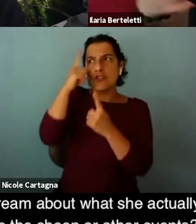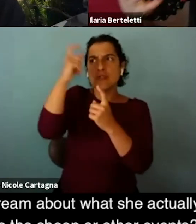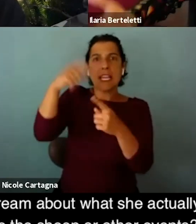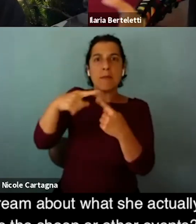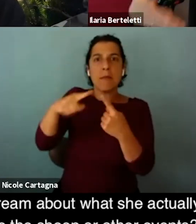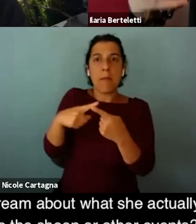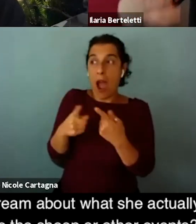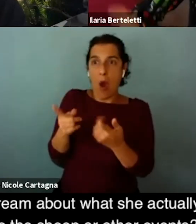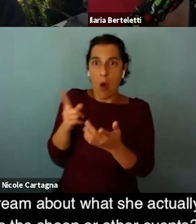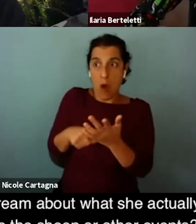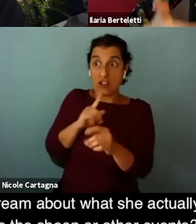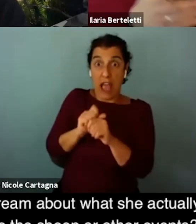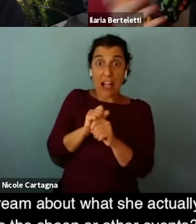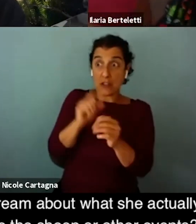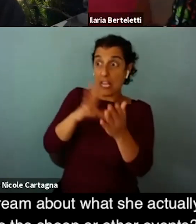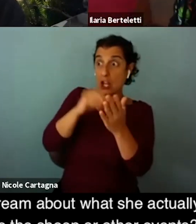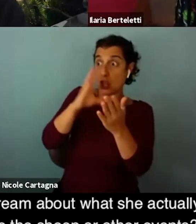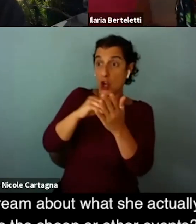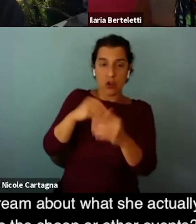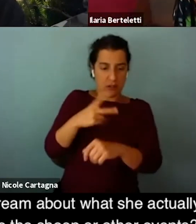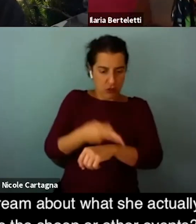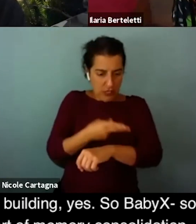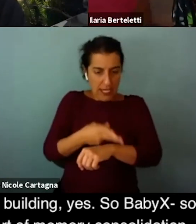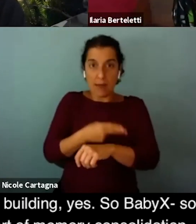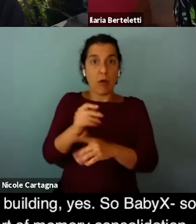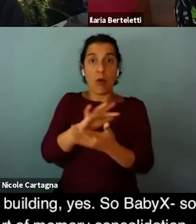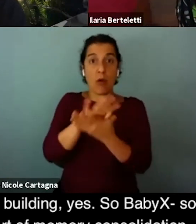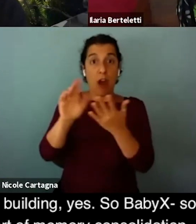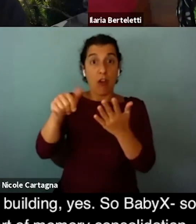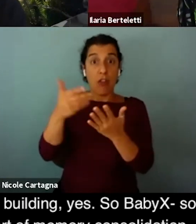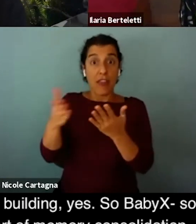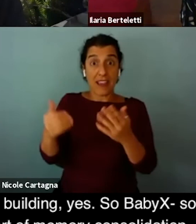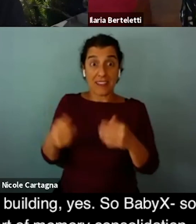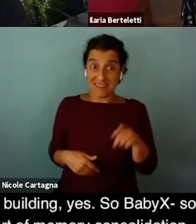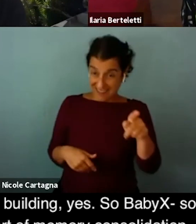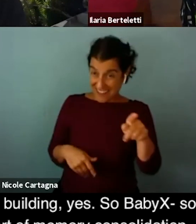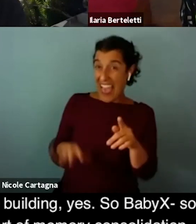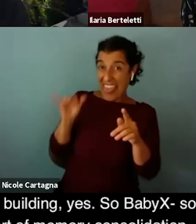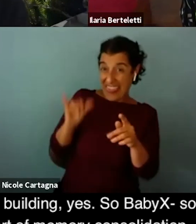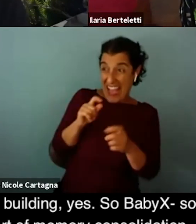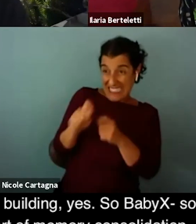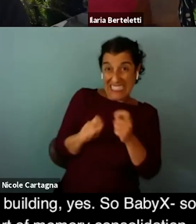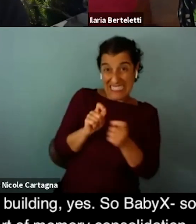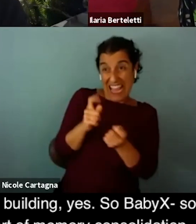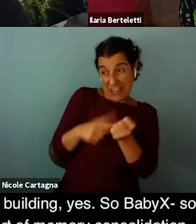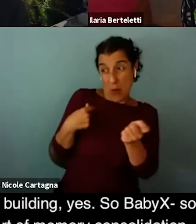learned like the sheep or other events that's exactly what we're building yes so baby x so